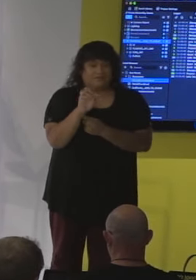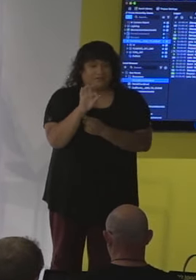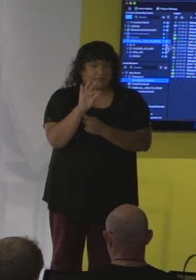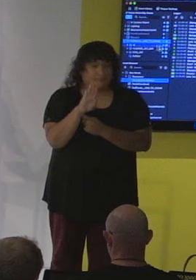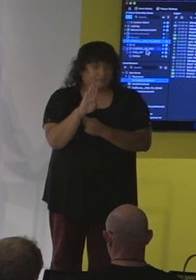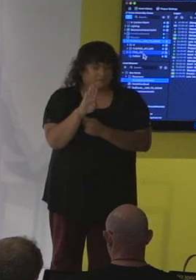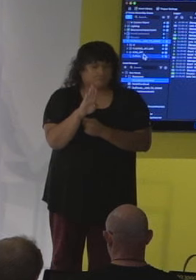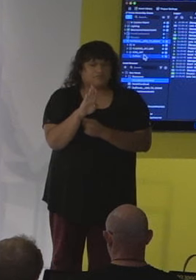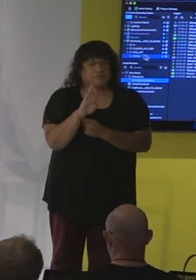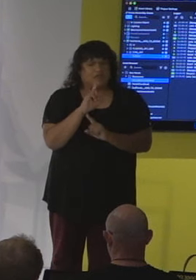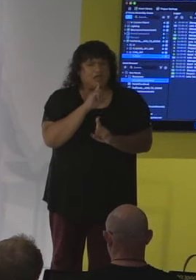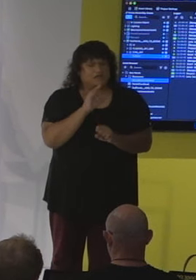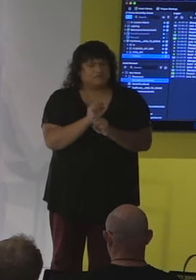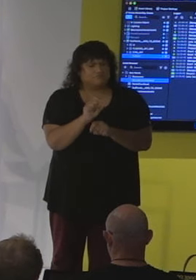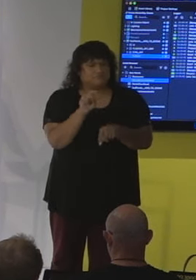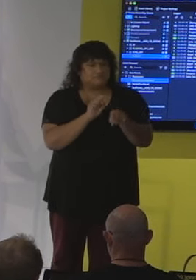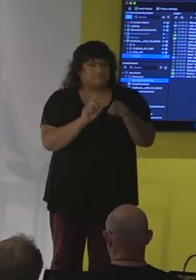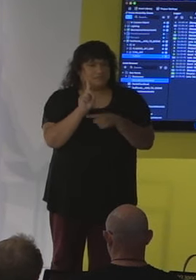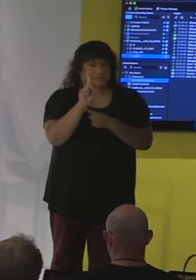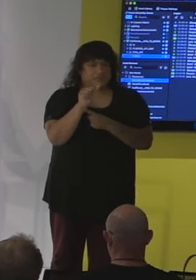Actually, let's disable our collider visual.